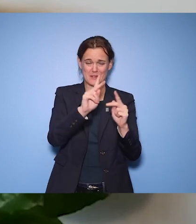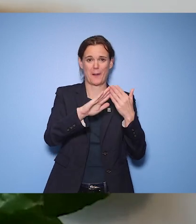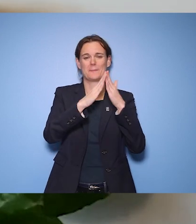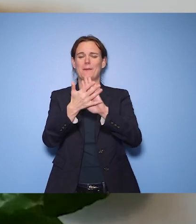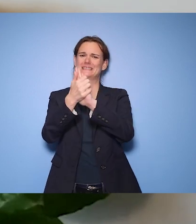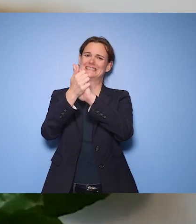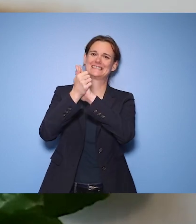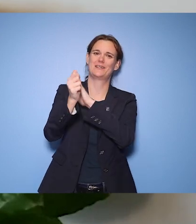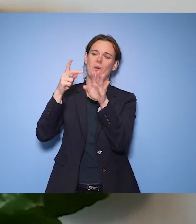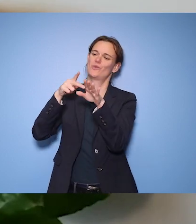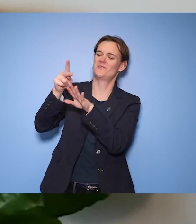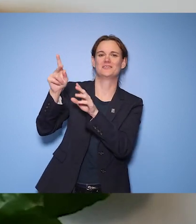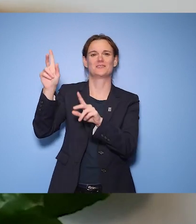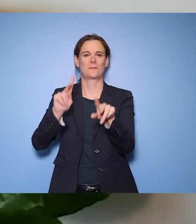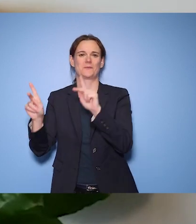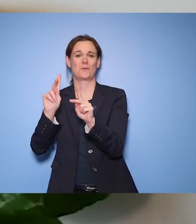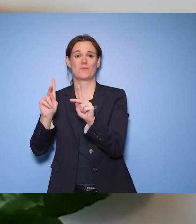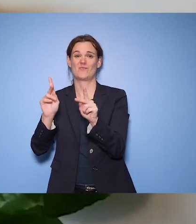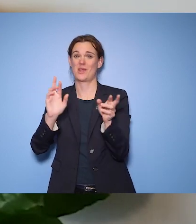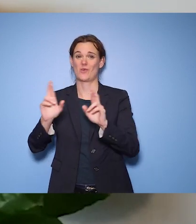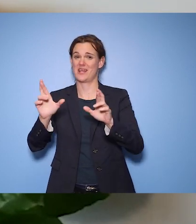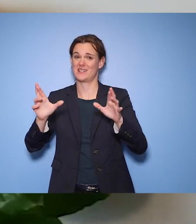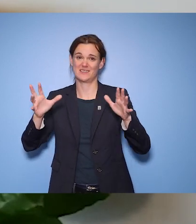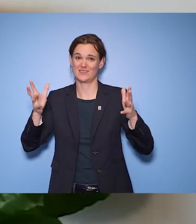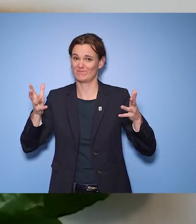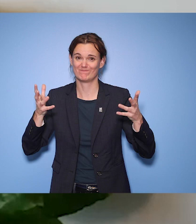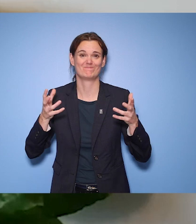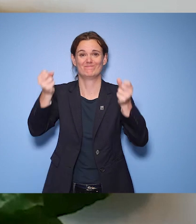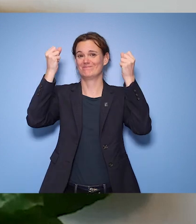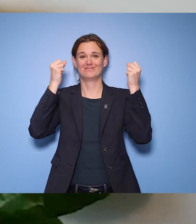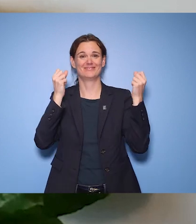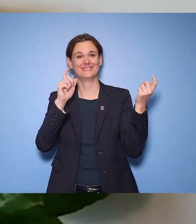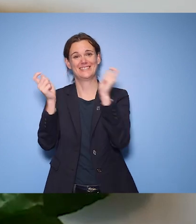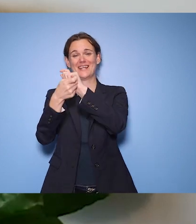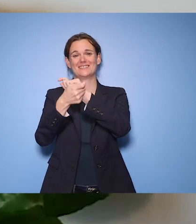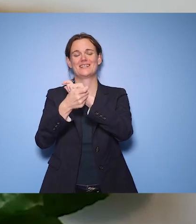grow into skilled and committed professionals ready to take the world. I look forward to